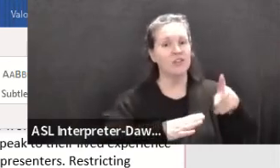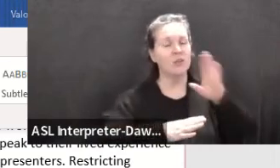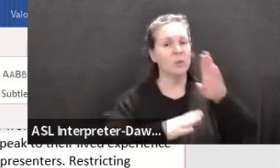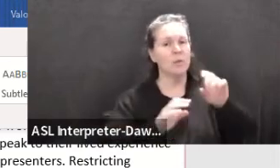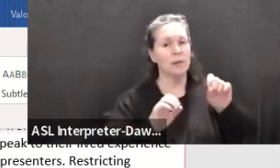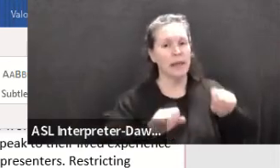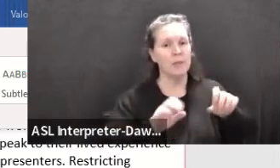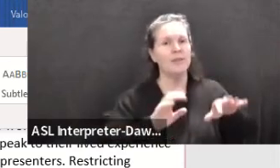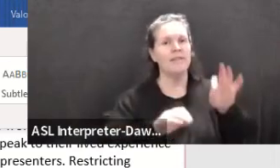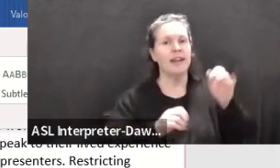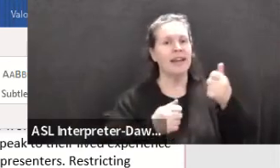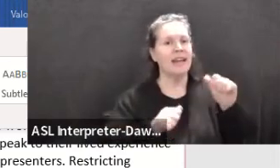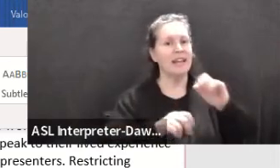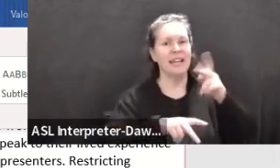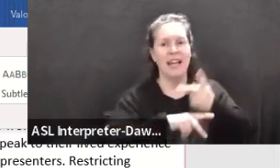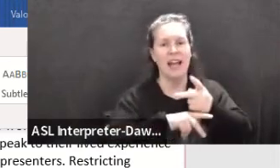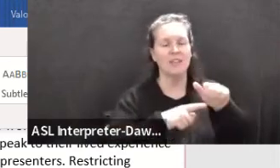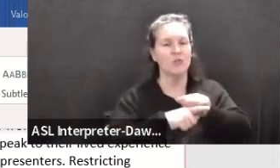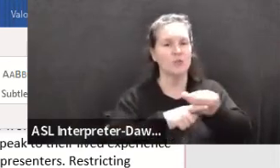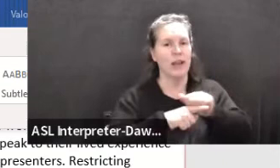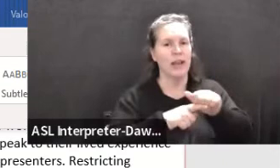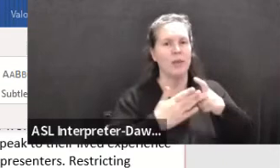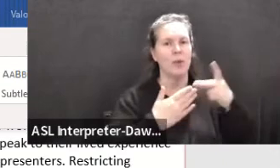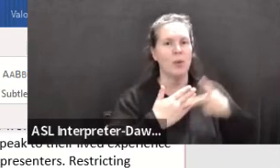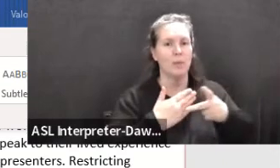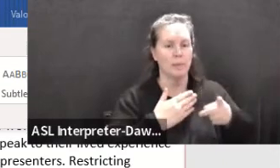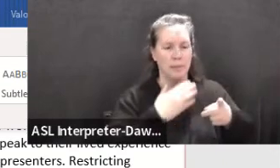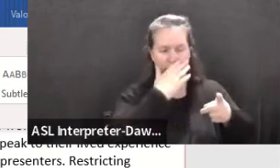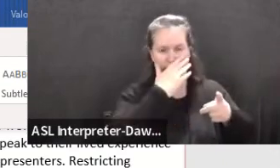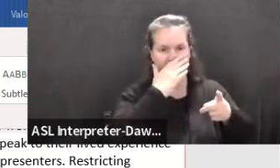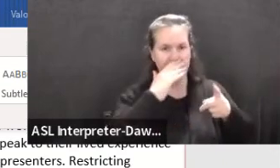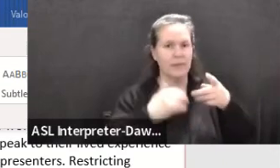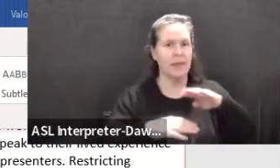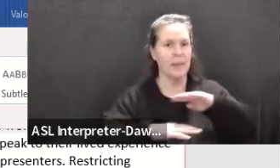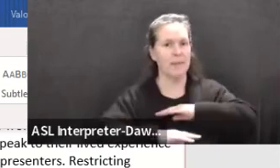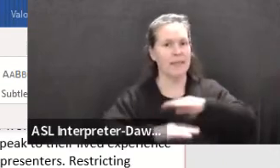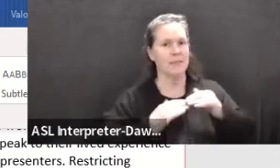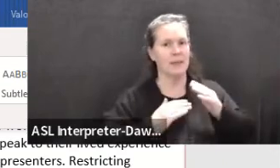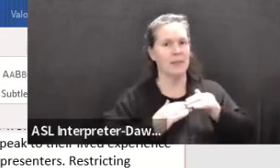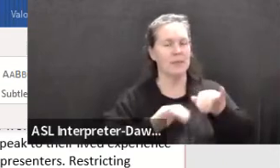to find any type of training program that meets the minimum standards written in rule